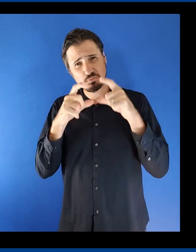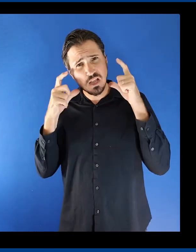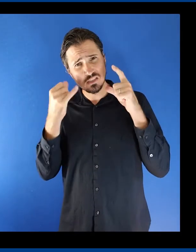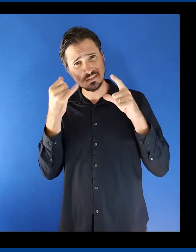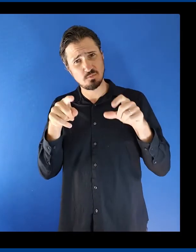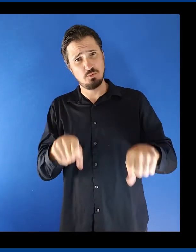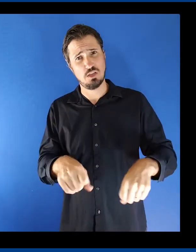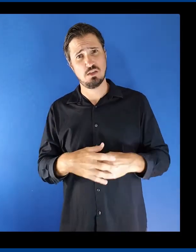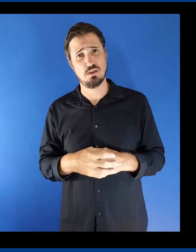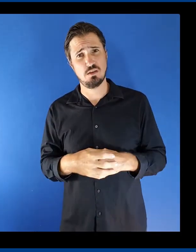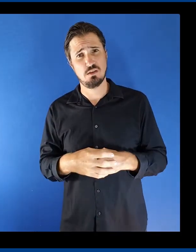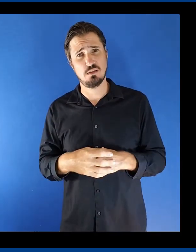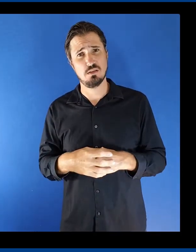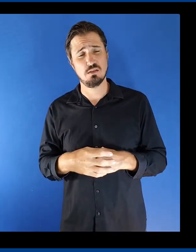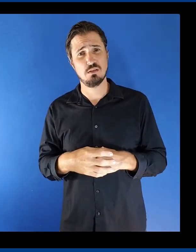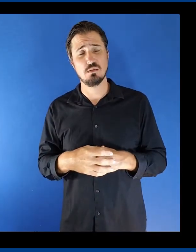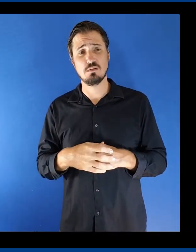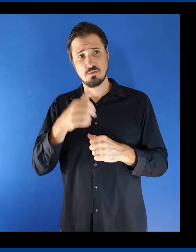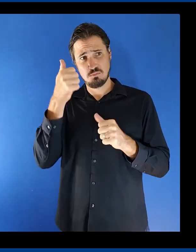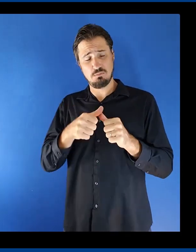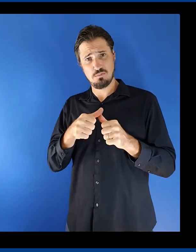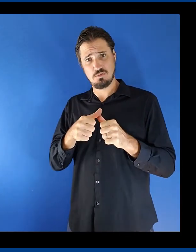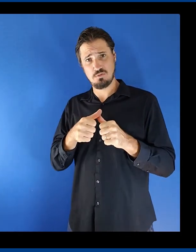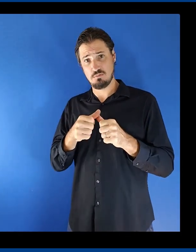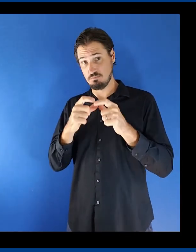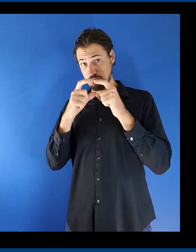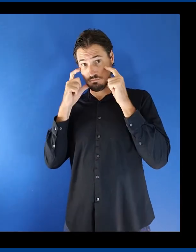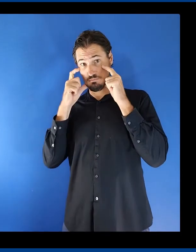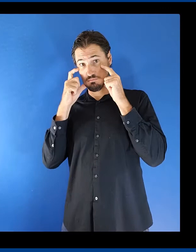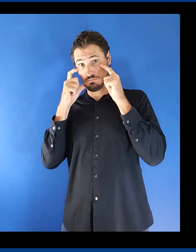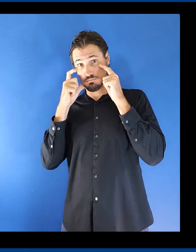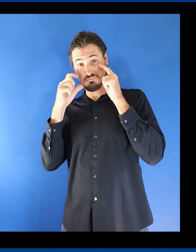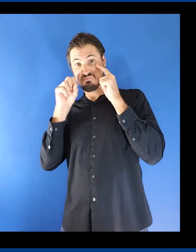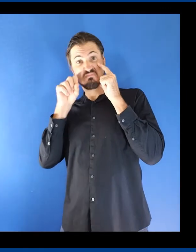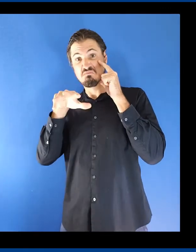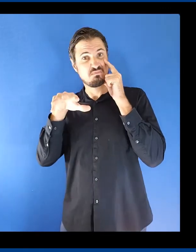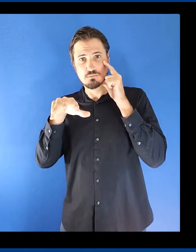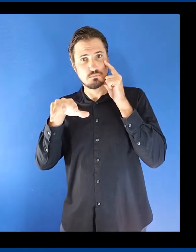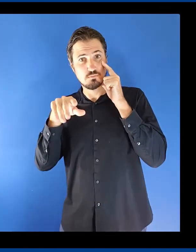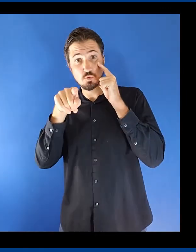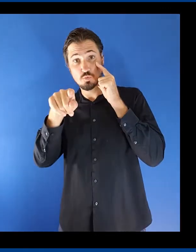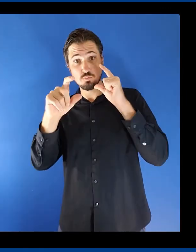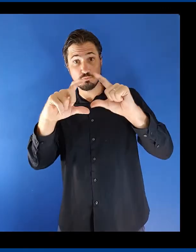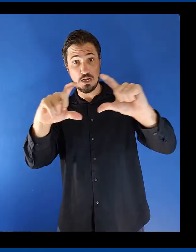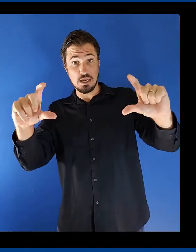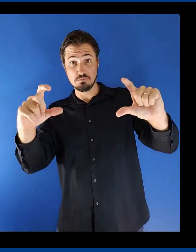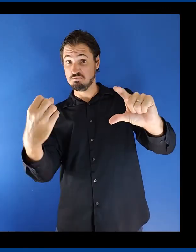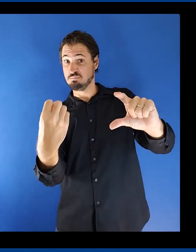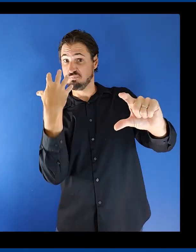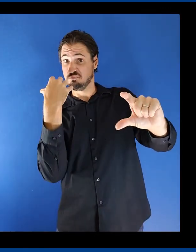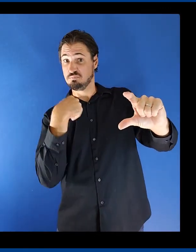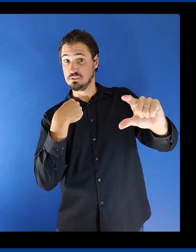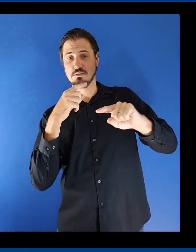Remember, my mask protects you. Your mask protects me. It’s a sign of respect and ALOHA.